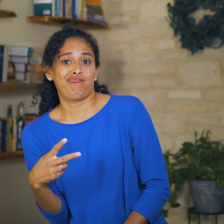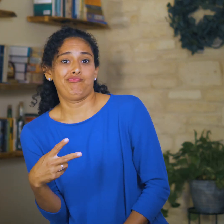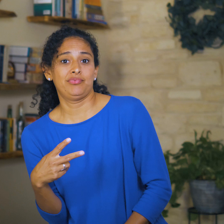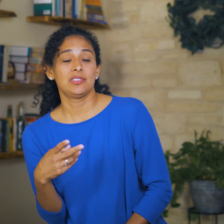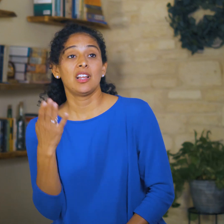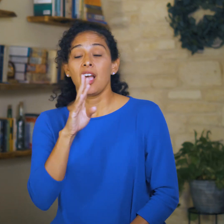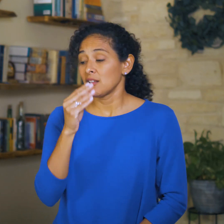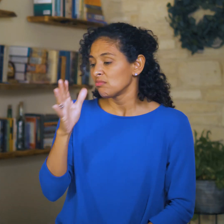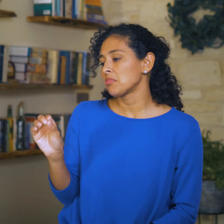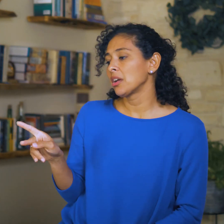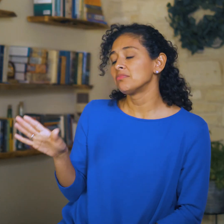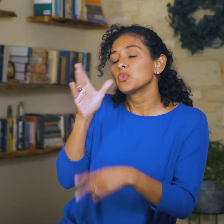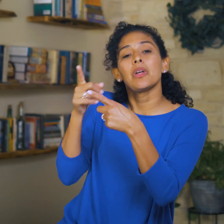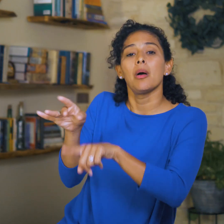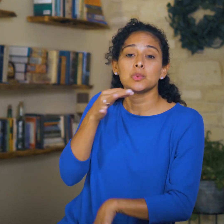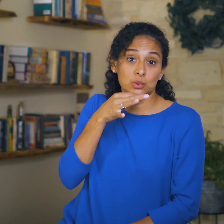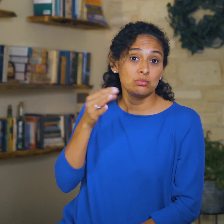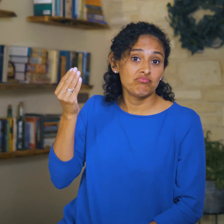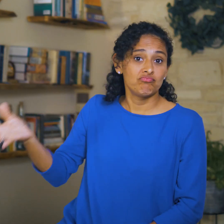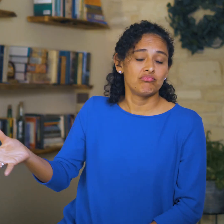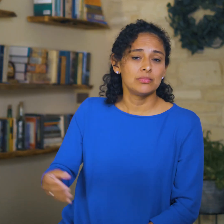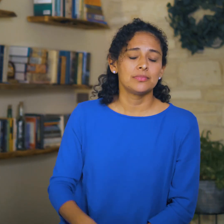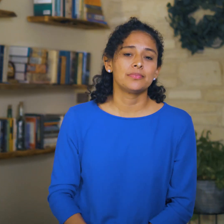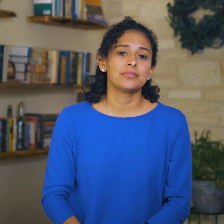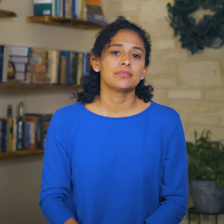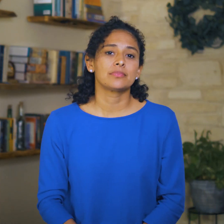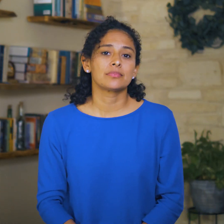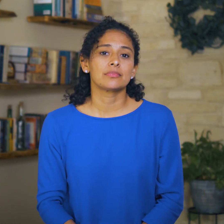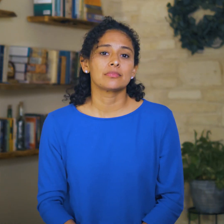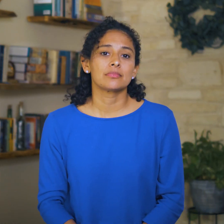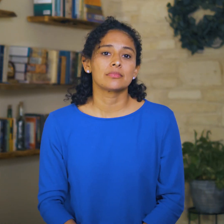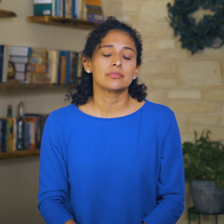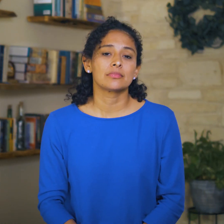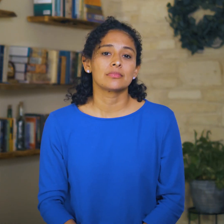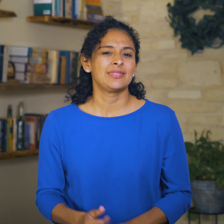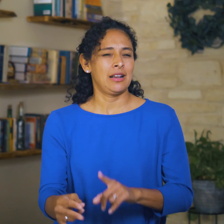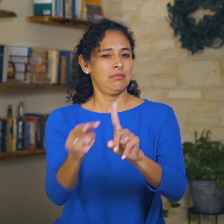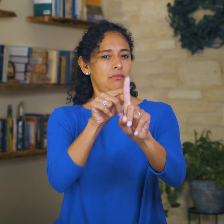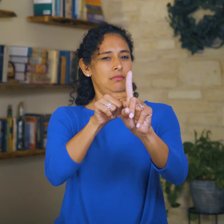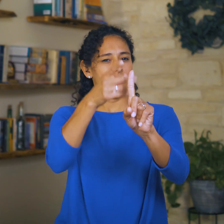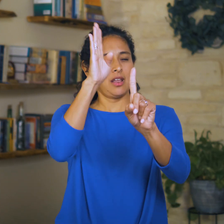so God lets them know this will happen soon. The God Shot: